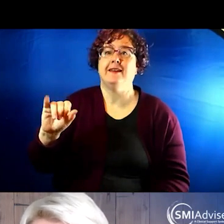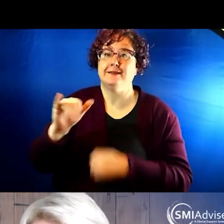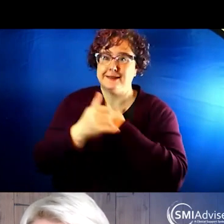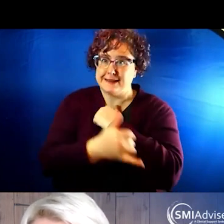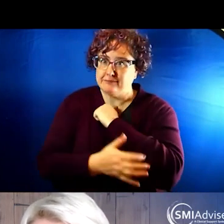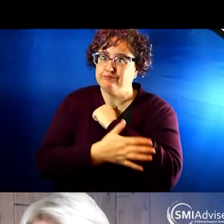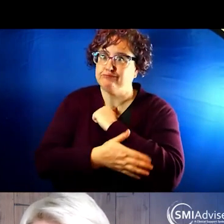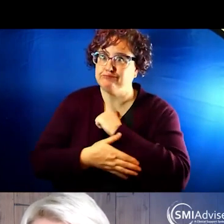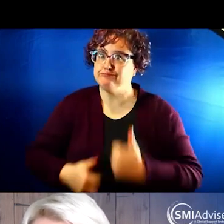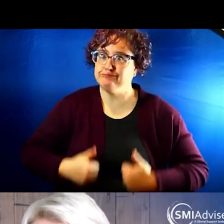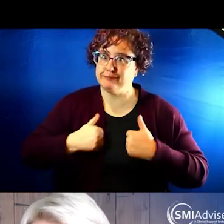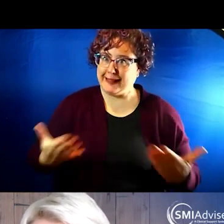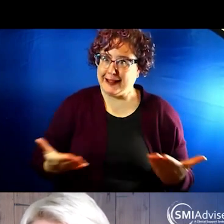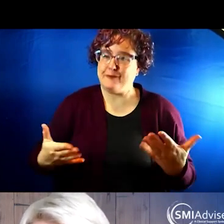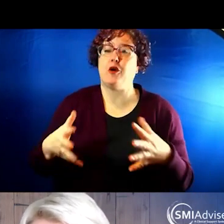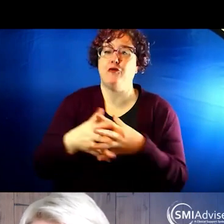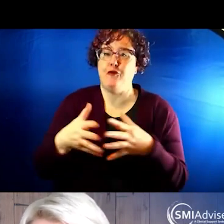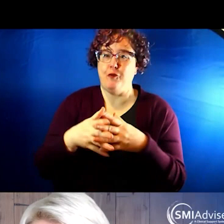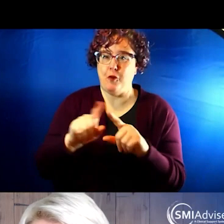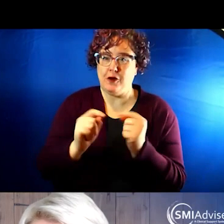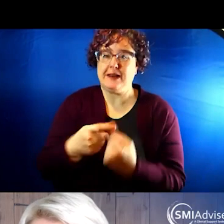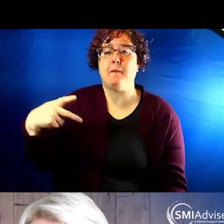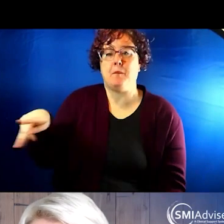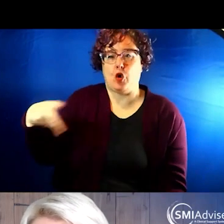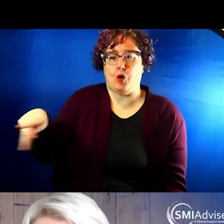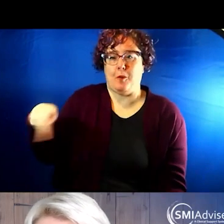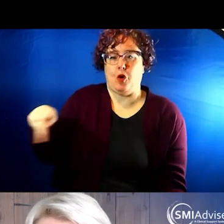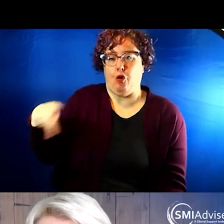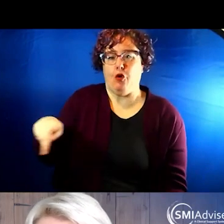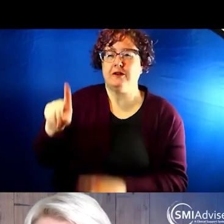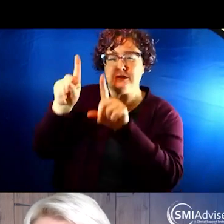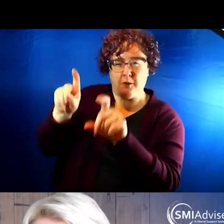IN THE TESTING THAT WE DID, AND THE FEEL OF THE BRAND,